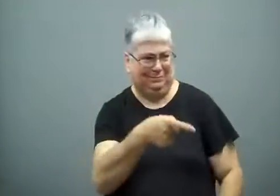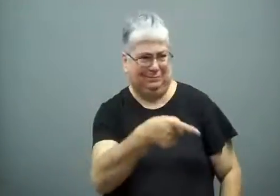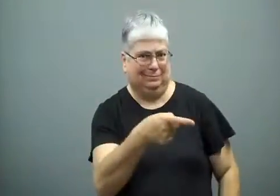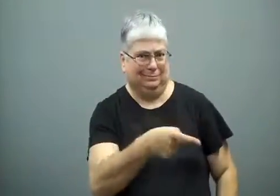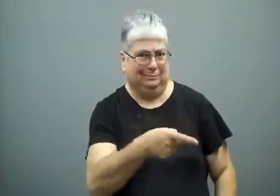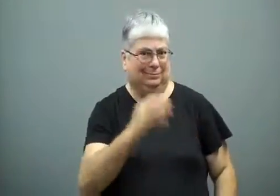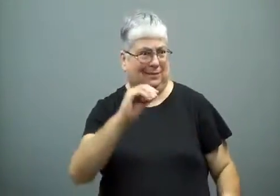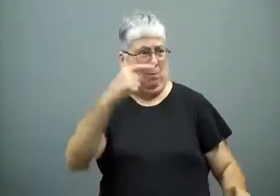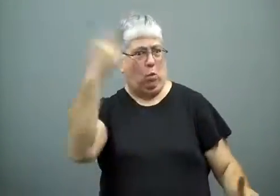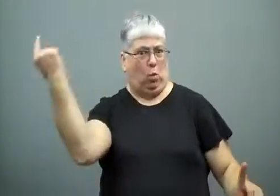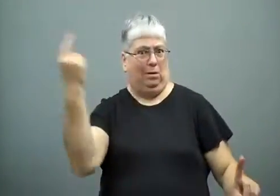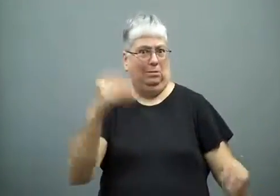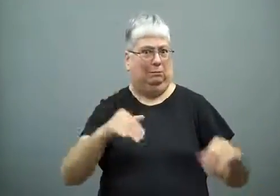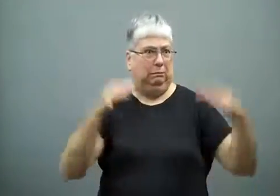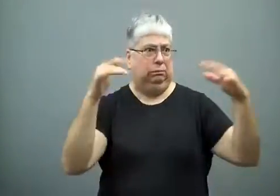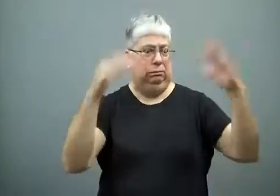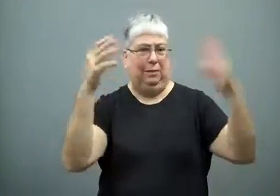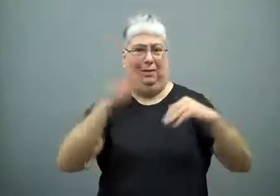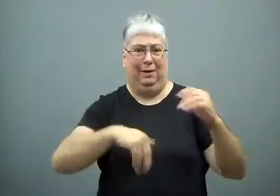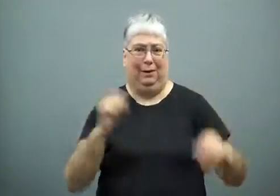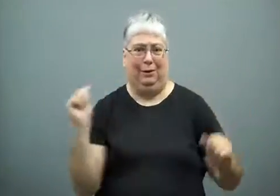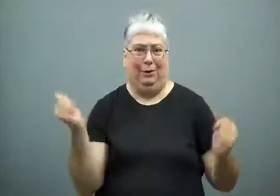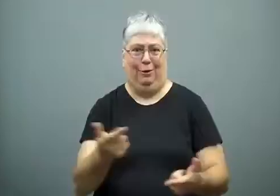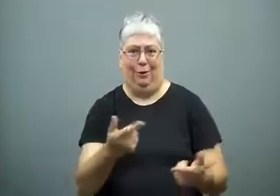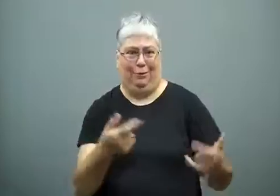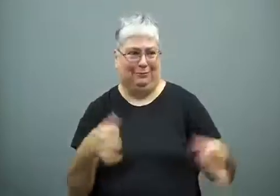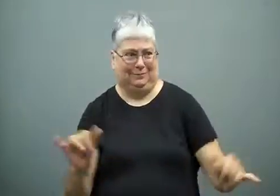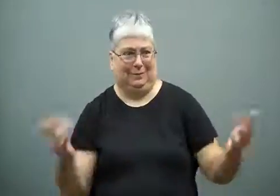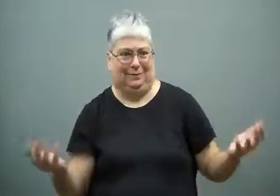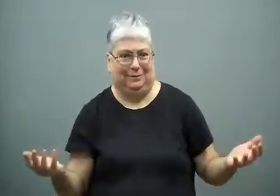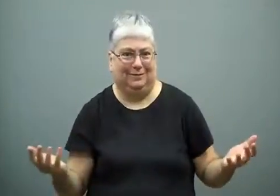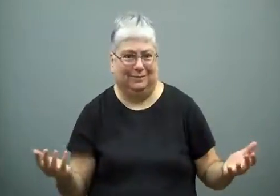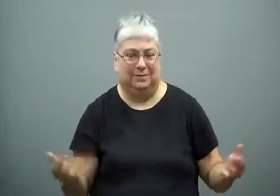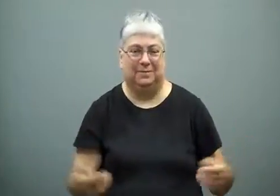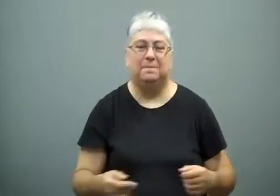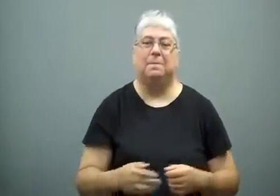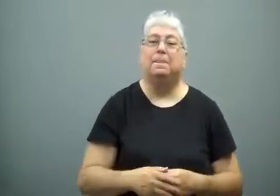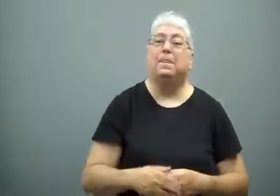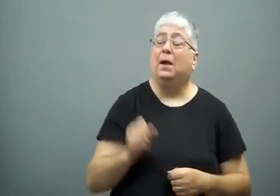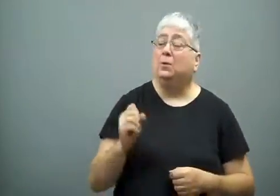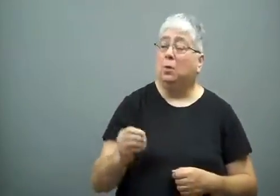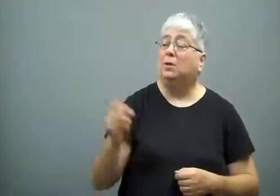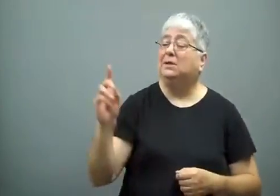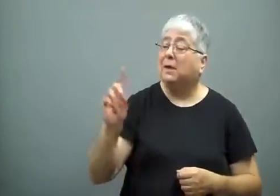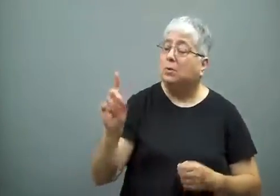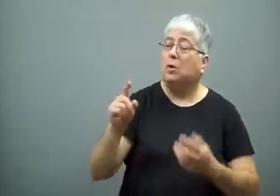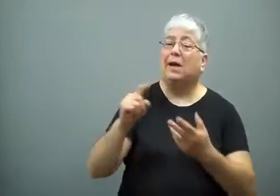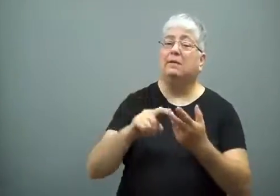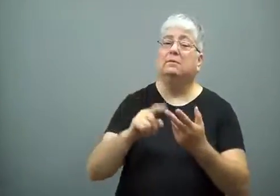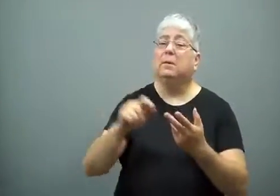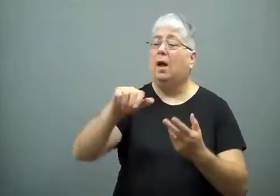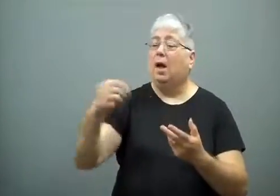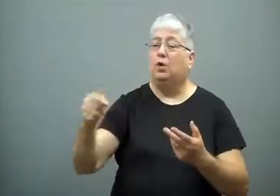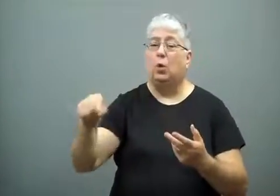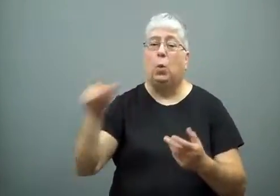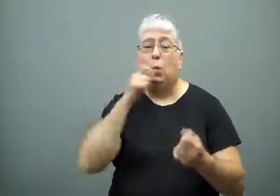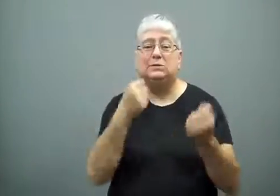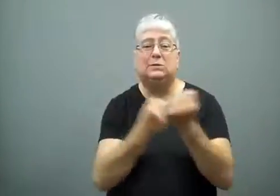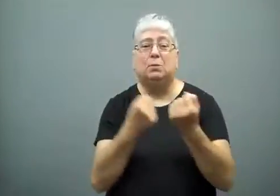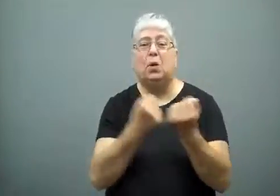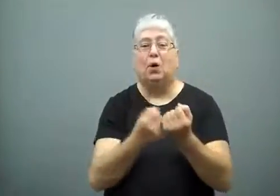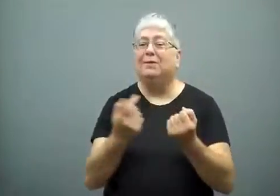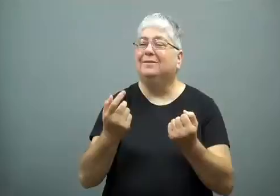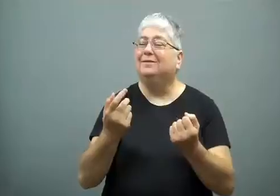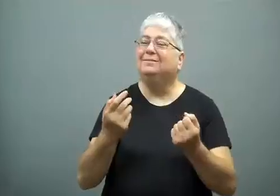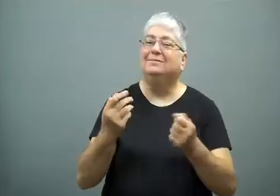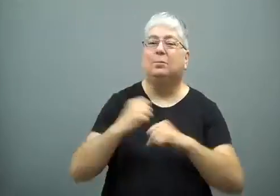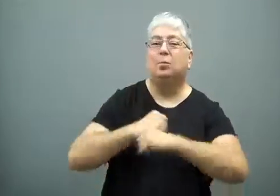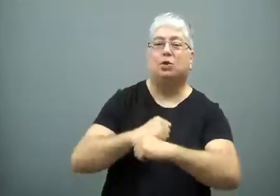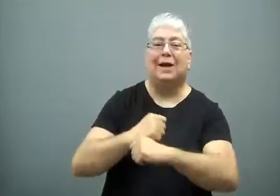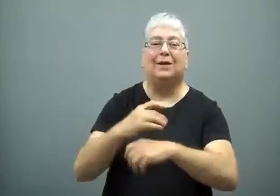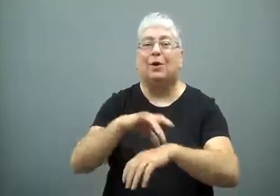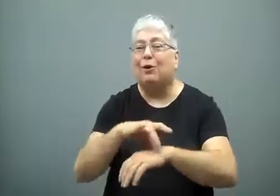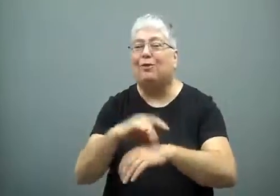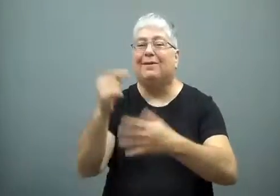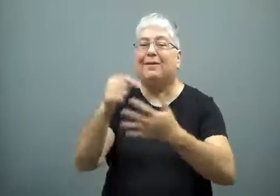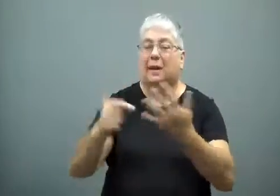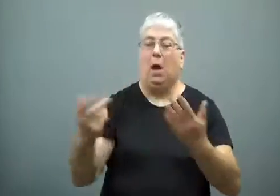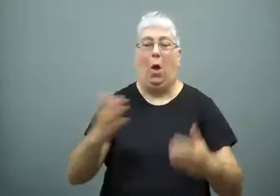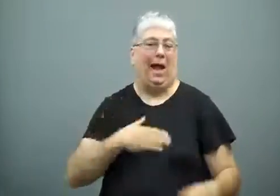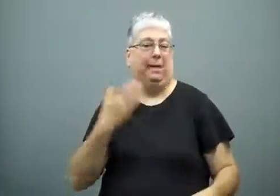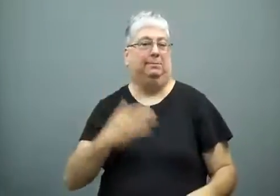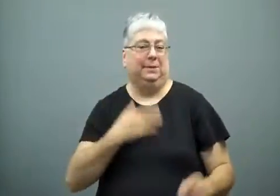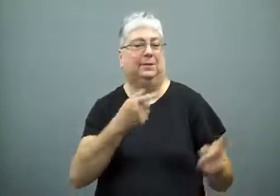These power plants are the major source of carbon emissions.